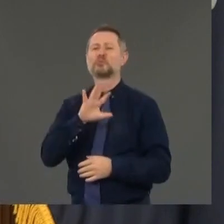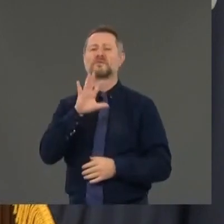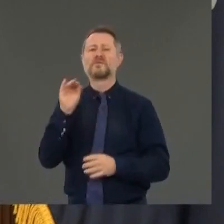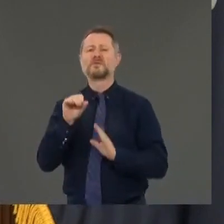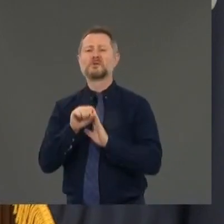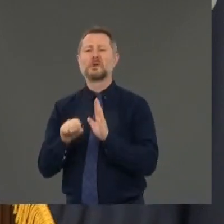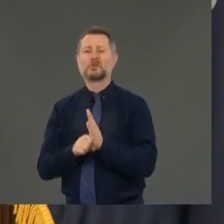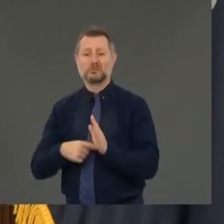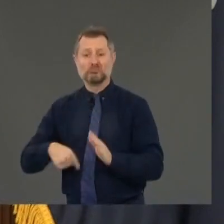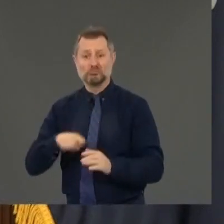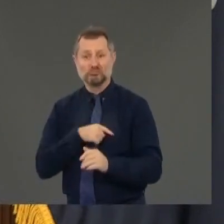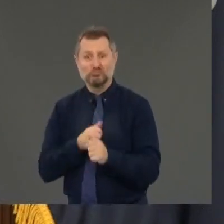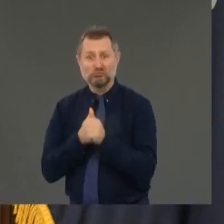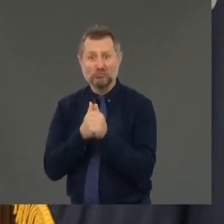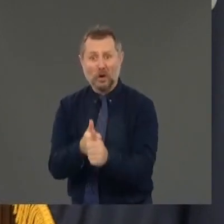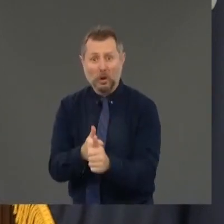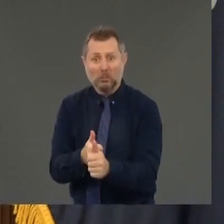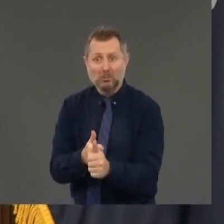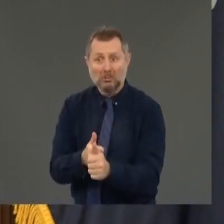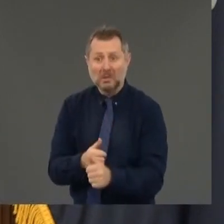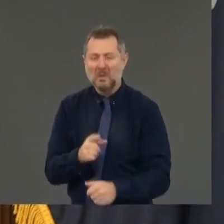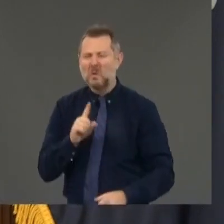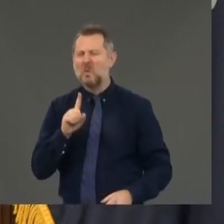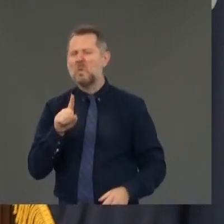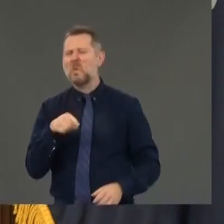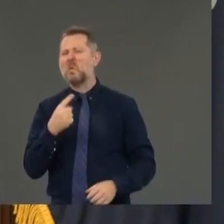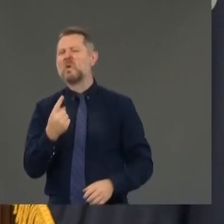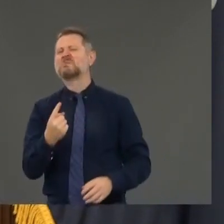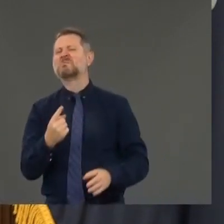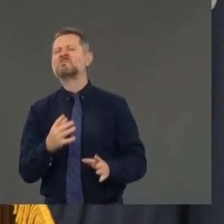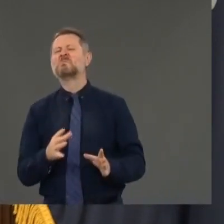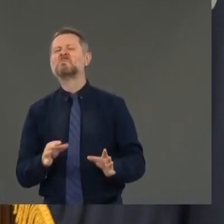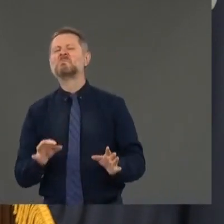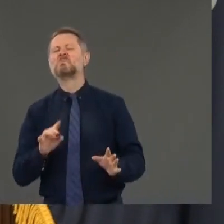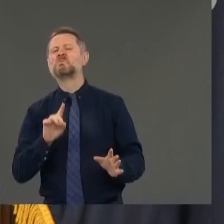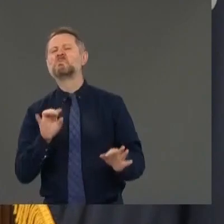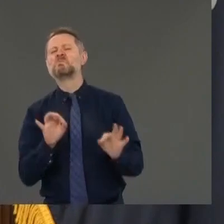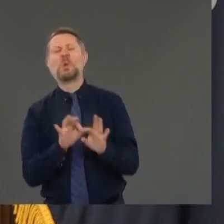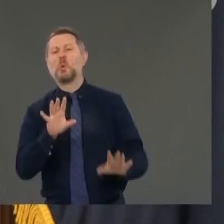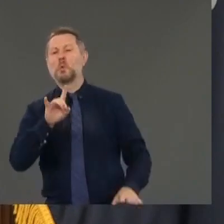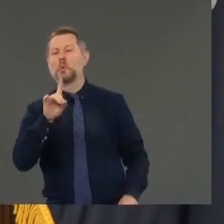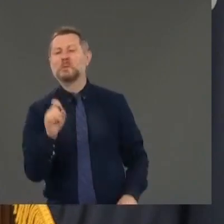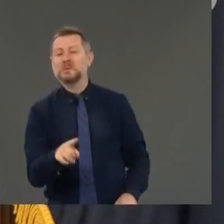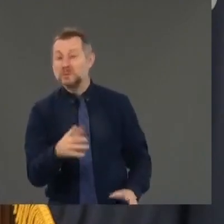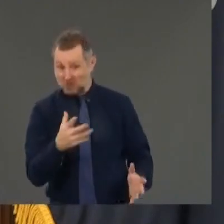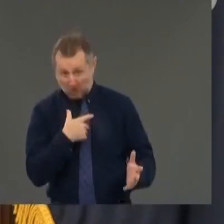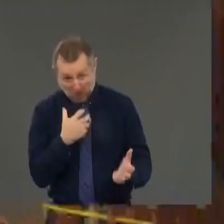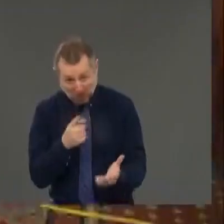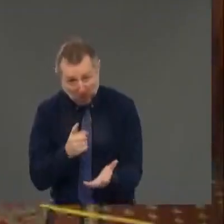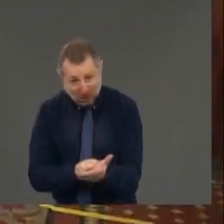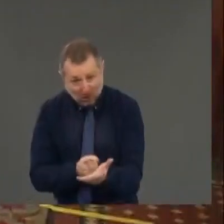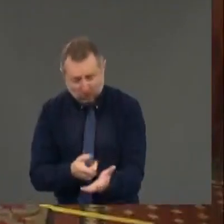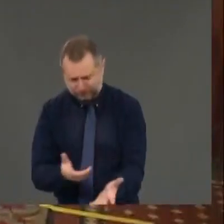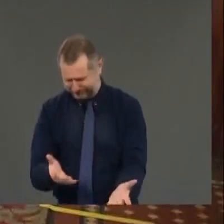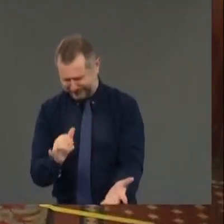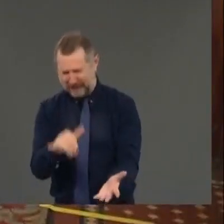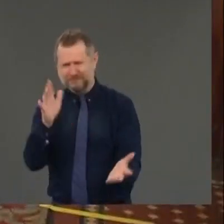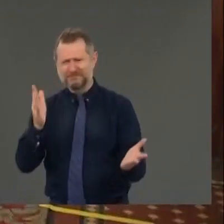GIVE THAT GUIDANCE TO STATES?